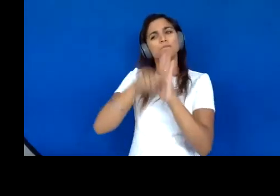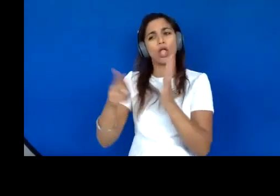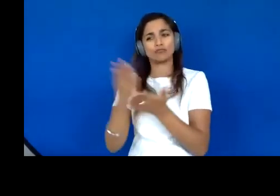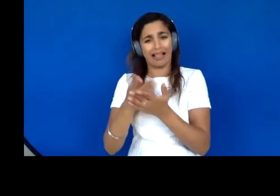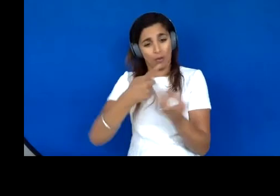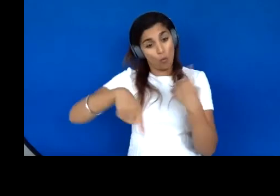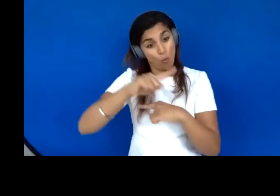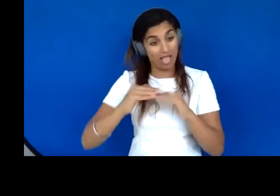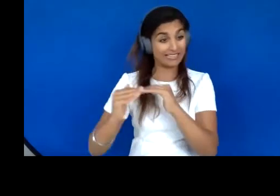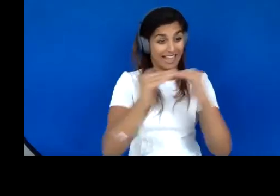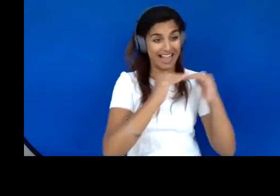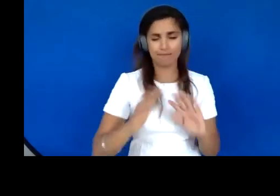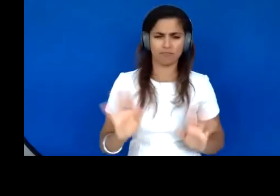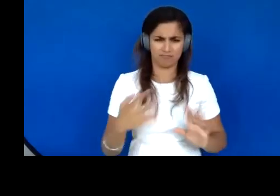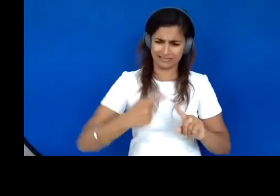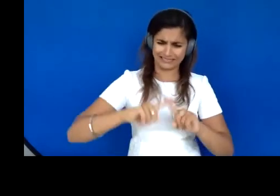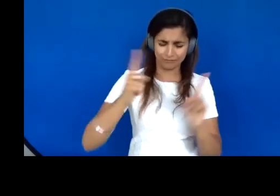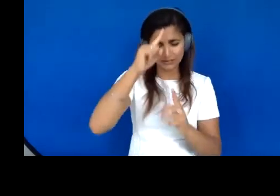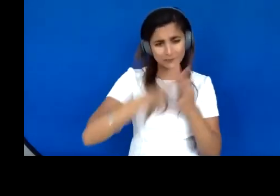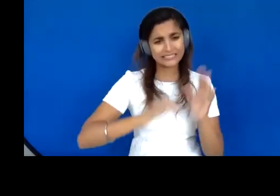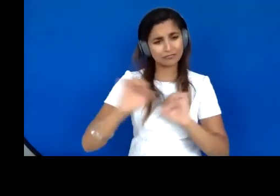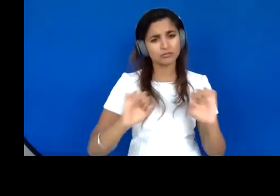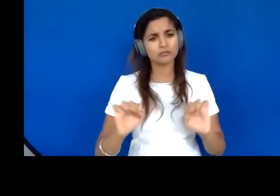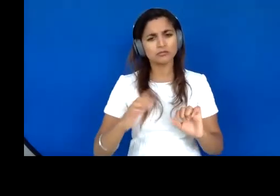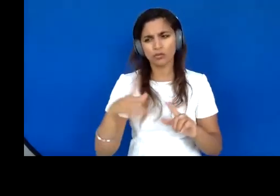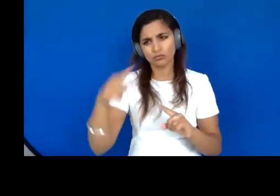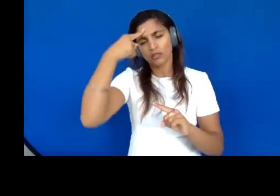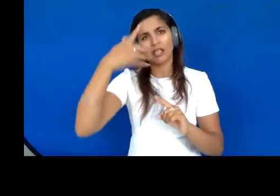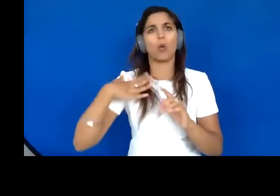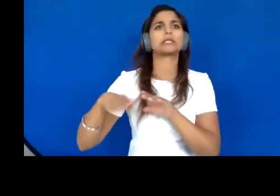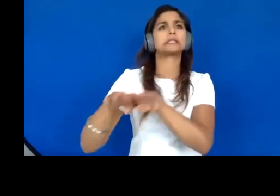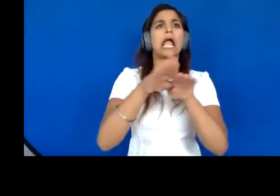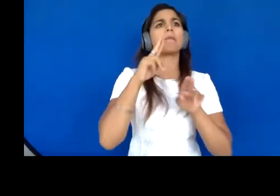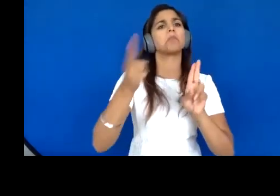experience a cultural model which emerged in the 1990s takes his route